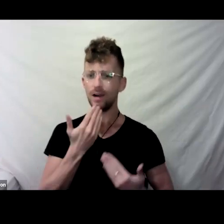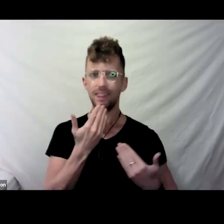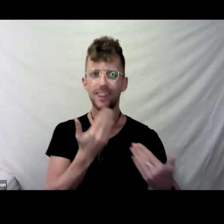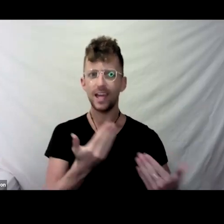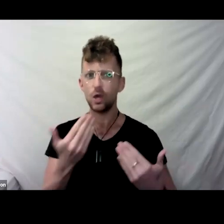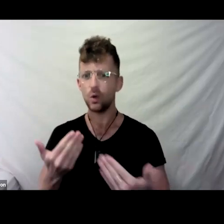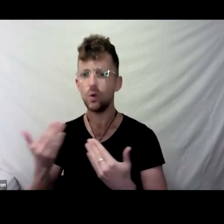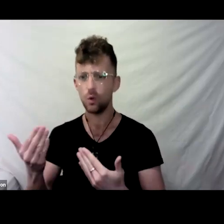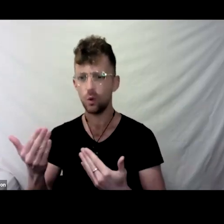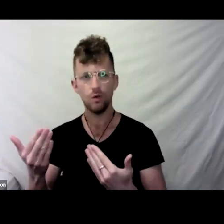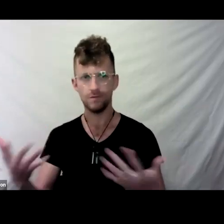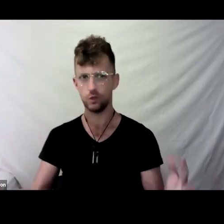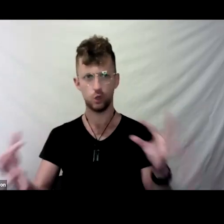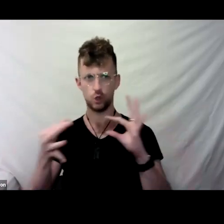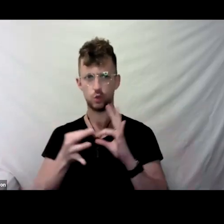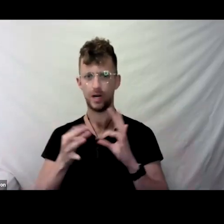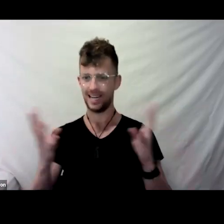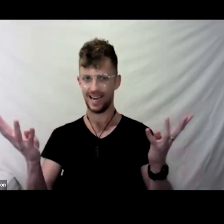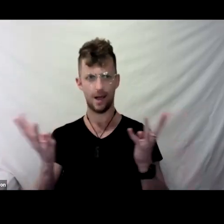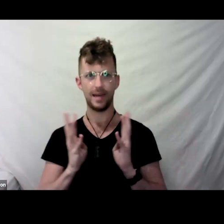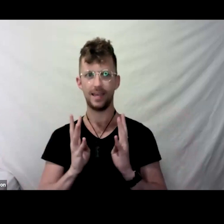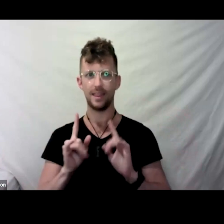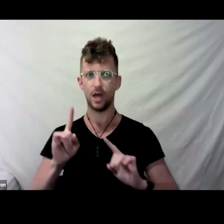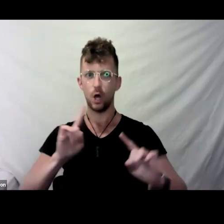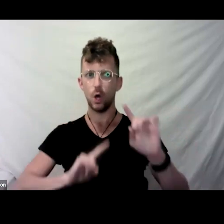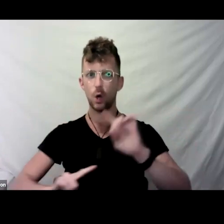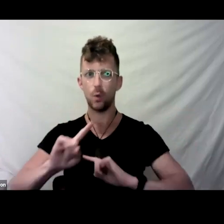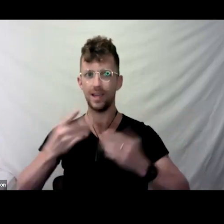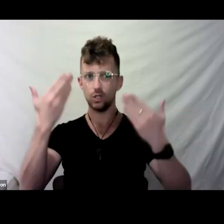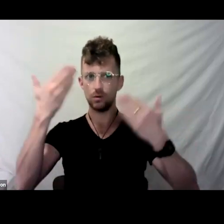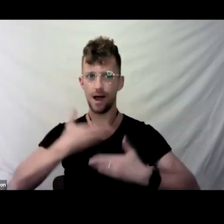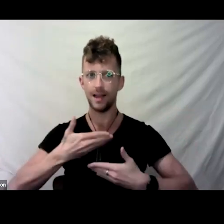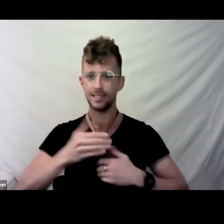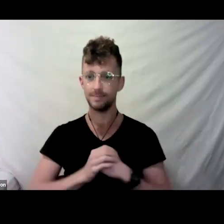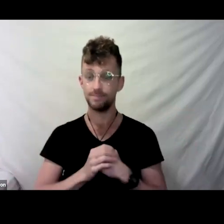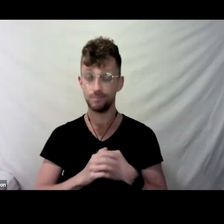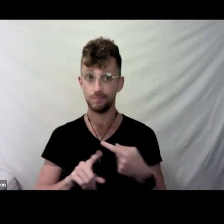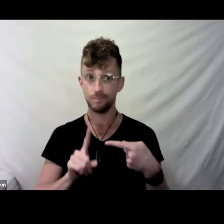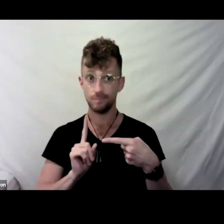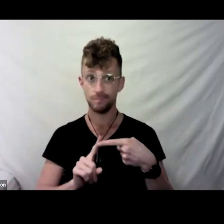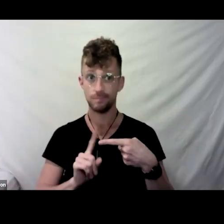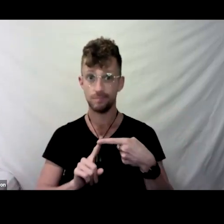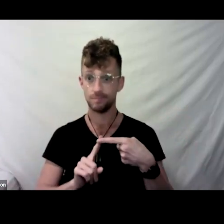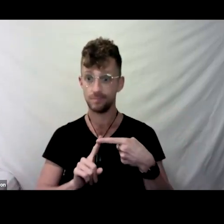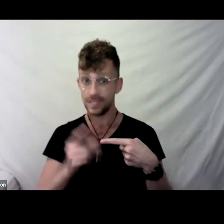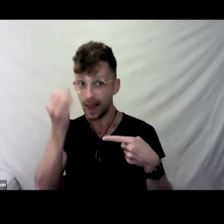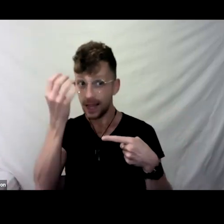that has put this hui together tonight. Firstly, this is the first of many conversations.